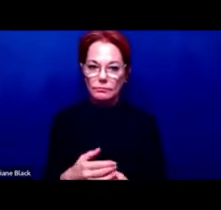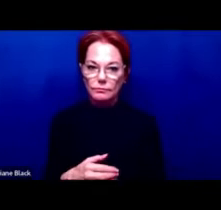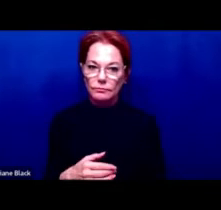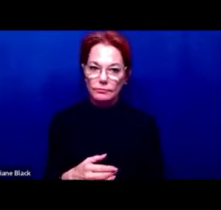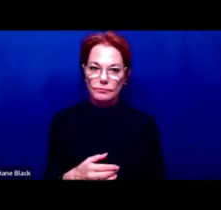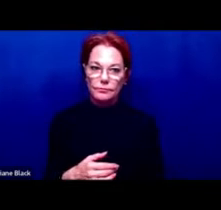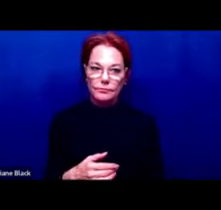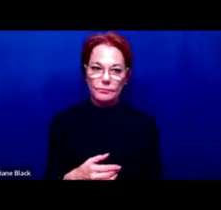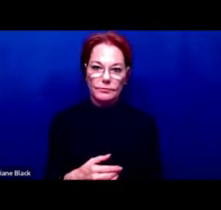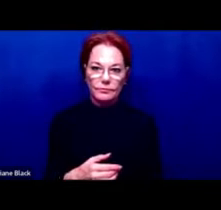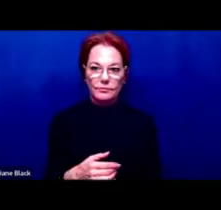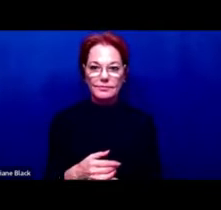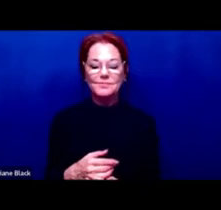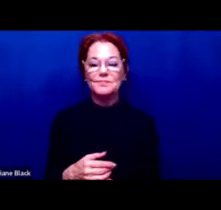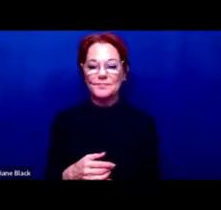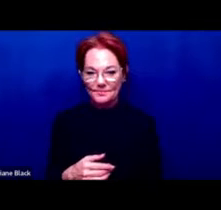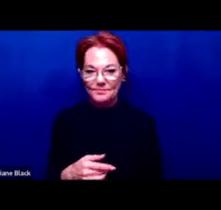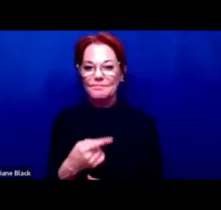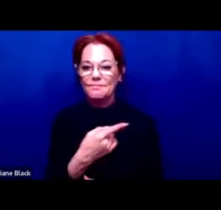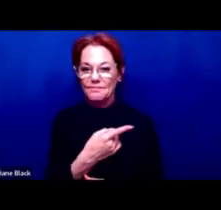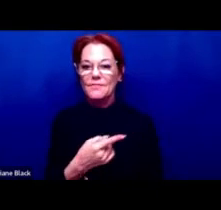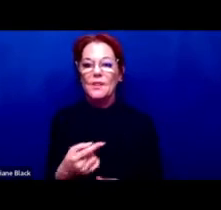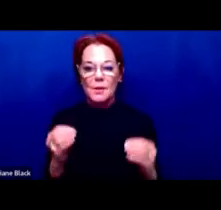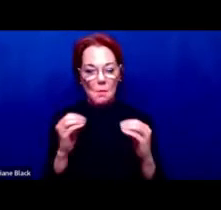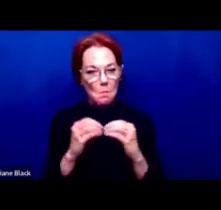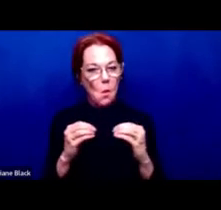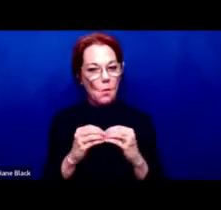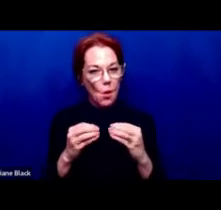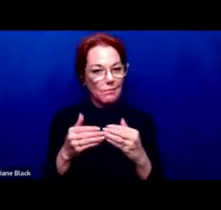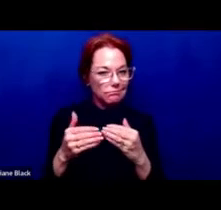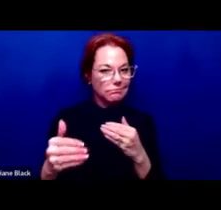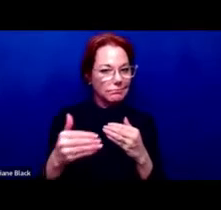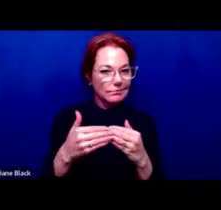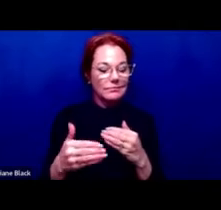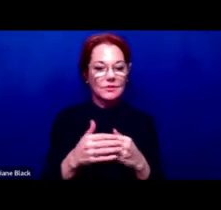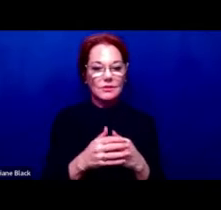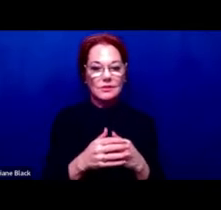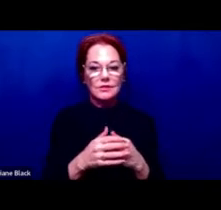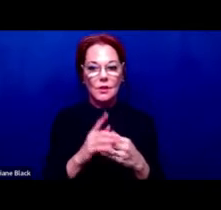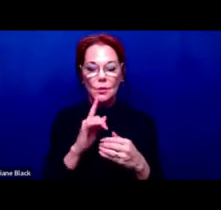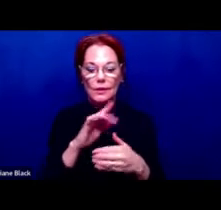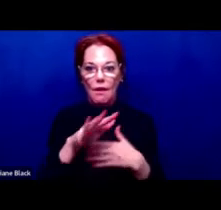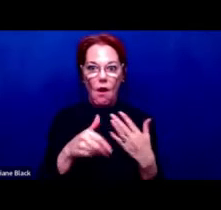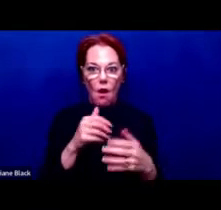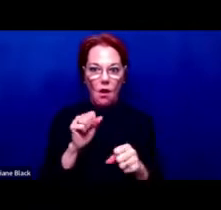So more to come with is that as far as you know, really, all the work that's currently underway,